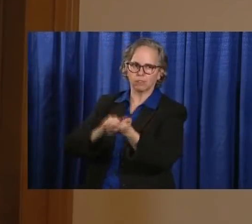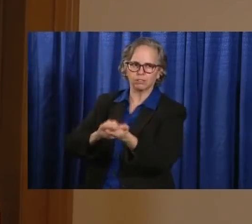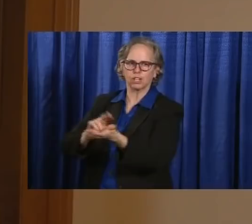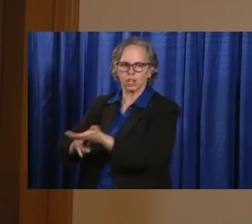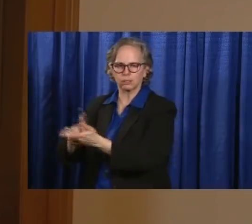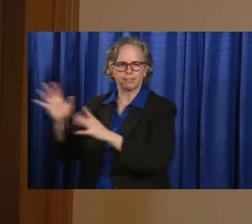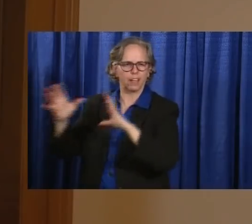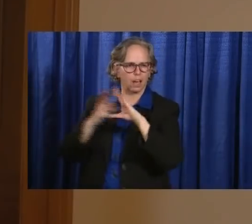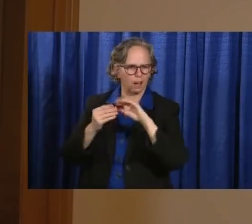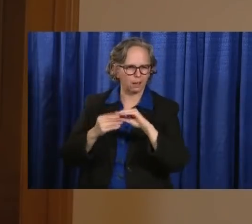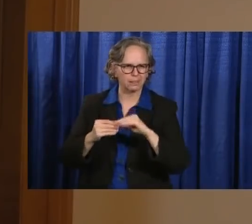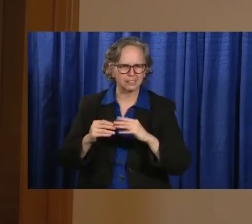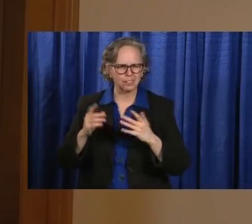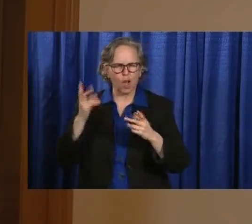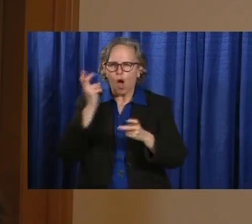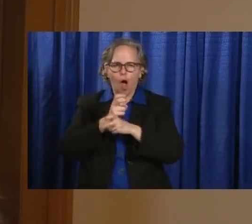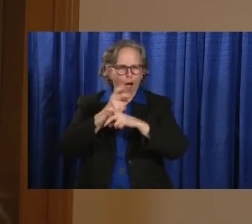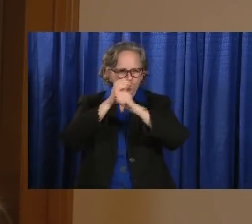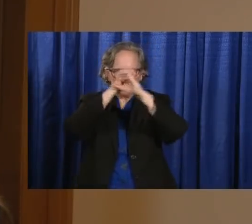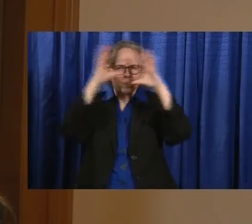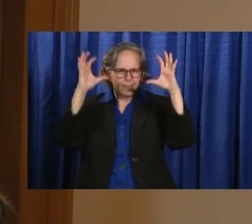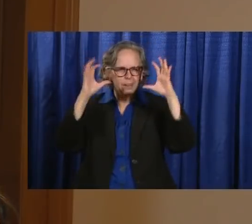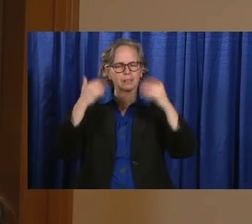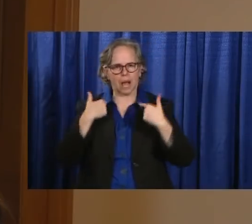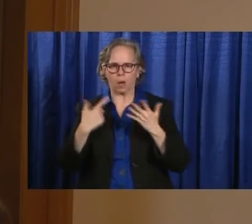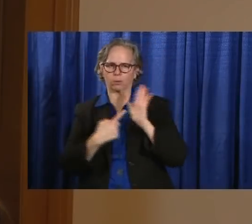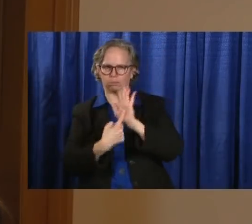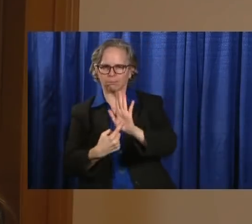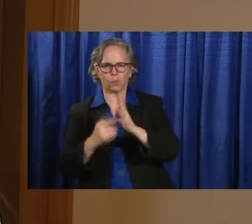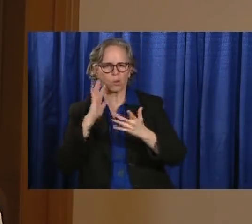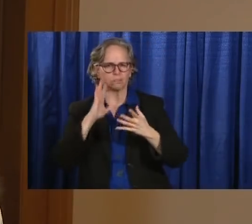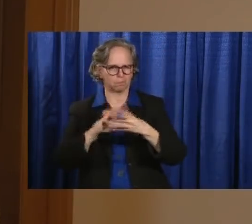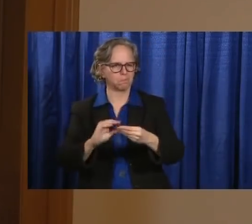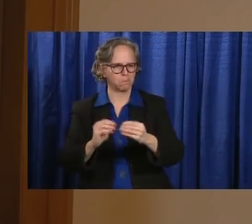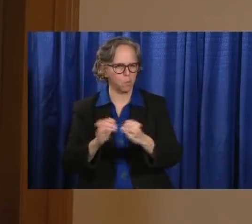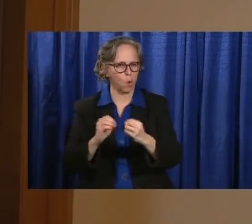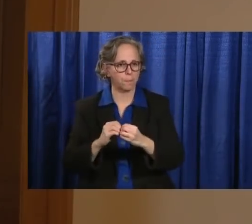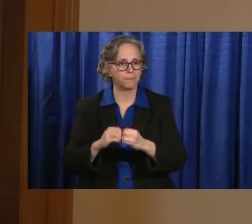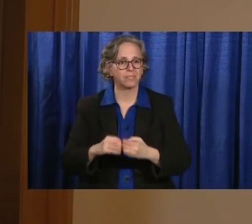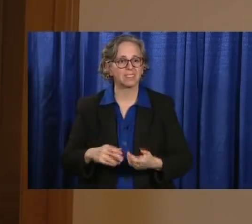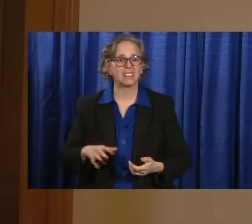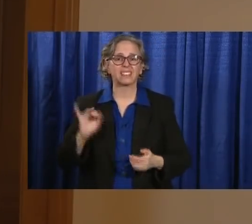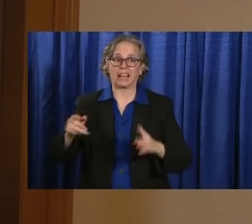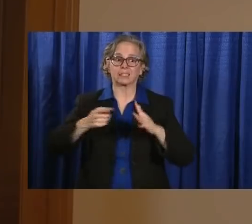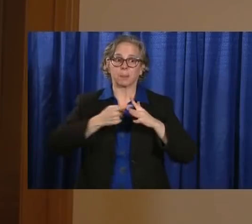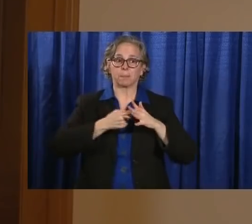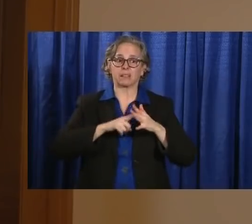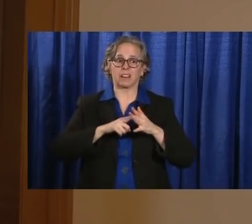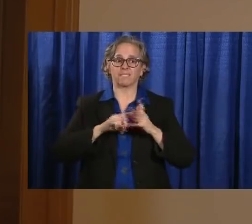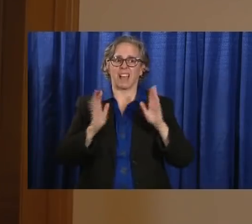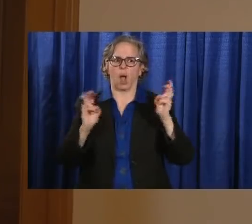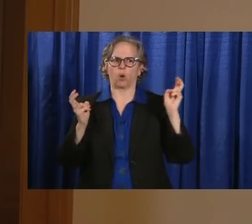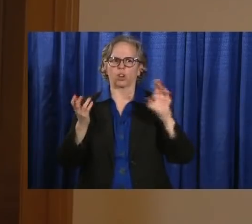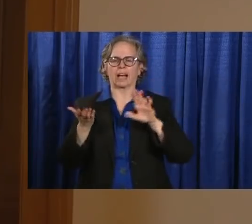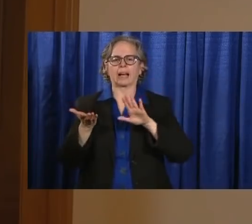ALSO, WE WILL HAVE MORE OF THE STORIES FROM THE FRONTLINES.